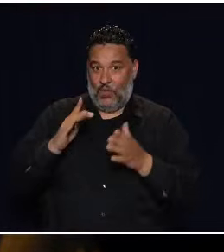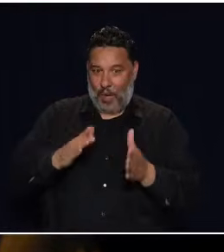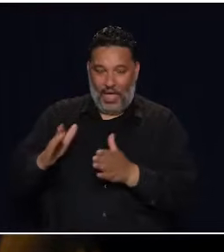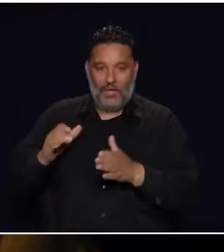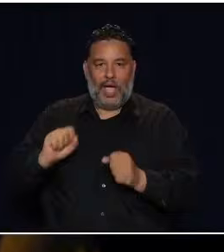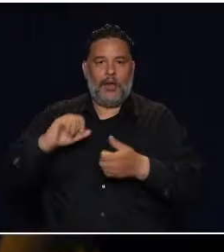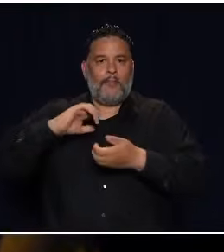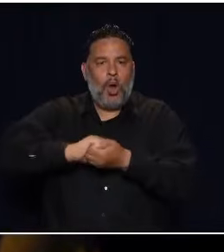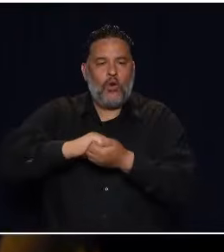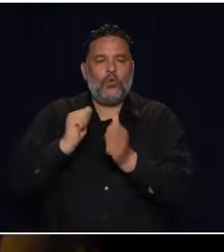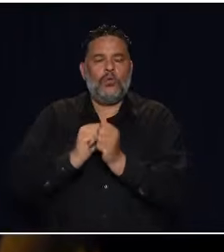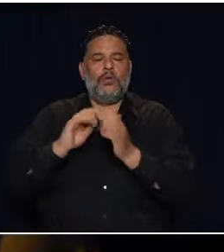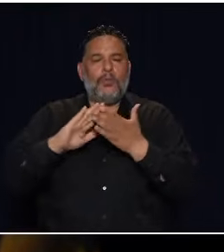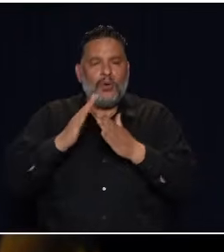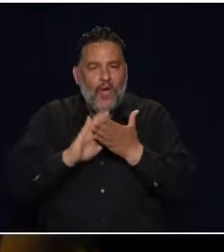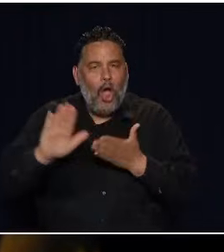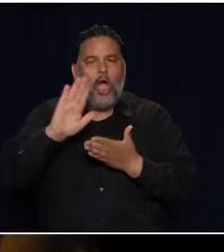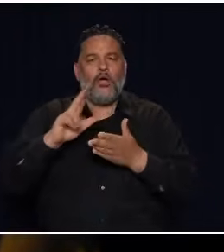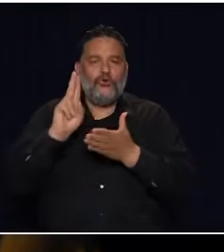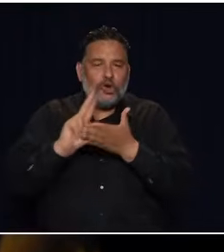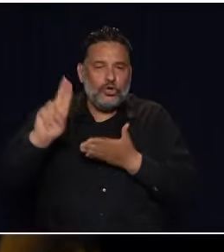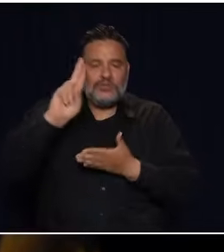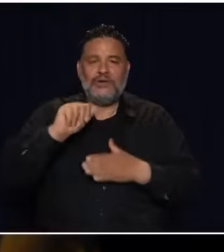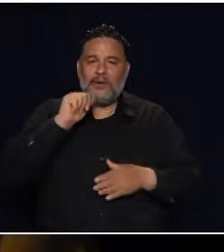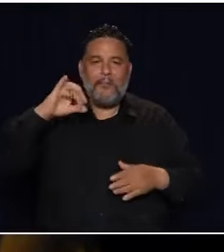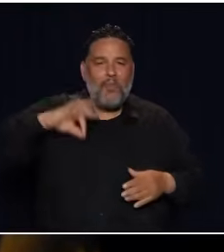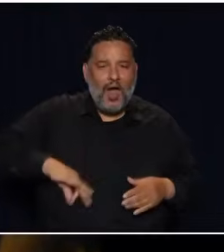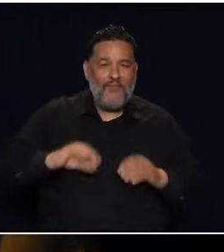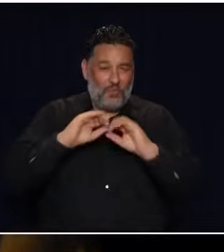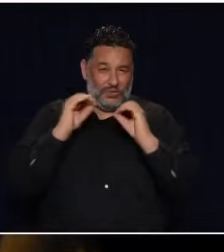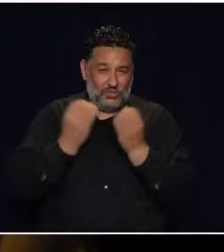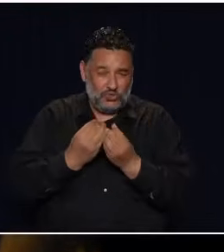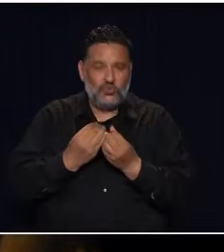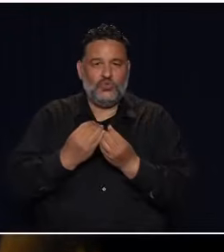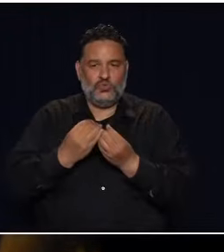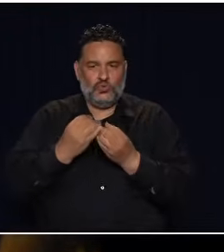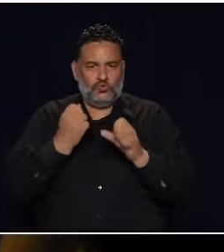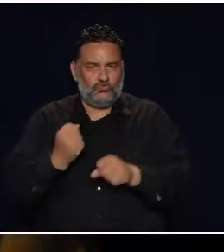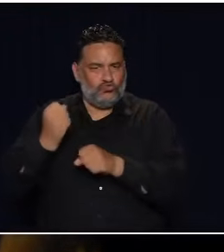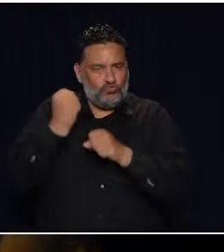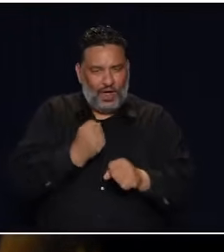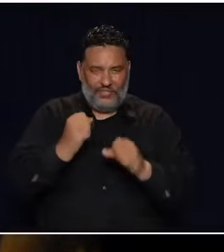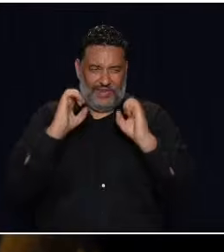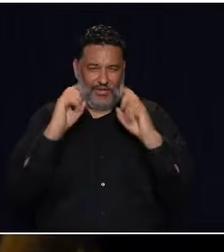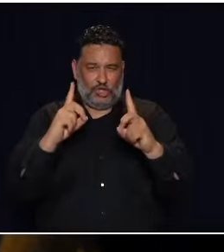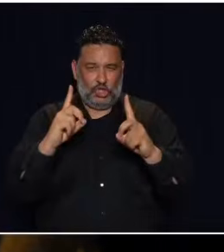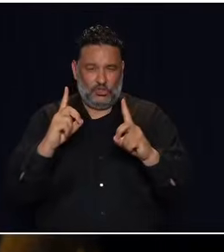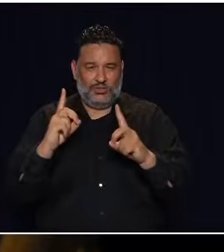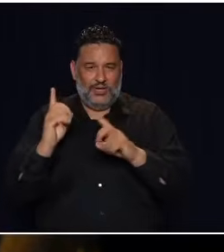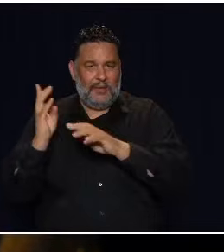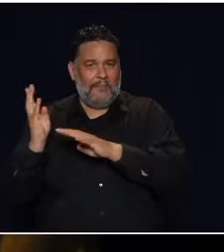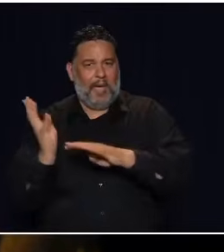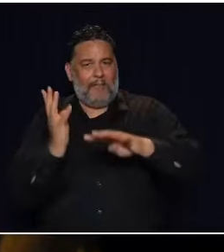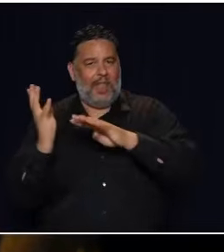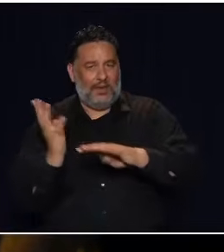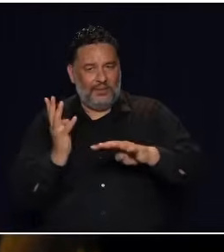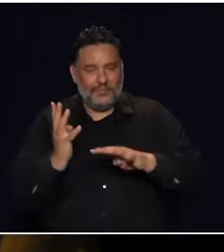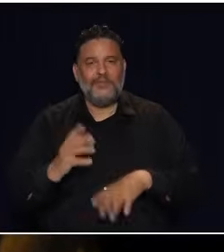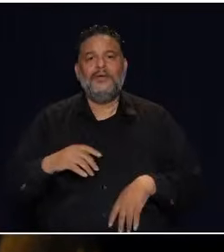SUPPORT AND ELEVATE. THIS IS A WAY TO PARTNER WITH COMMUNITY COLLEGES AND UNIVERSITIES AND NONPROFIT